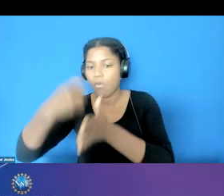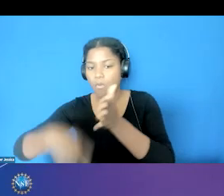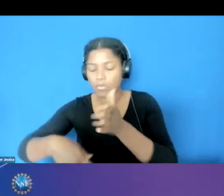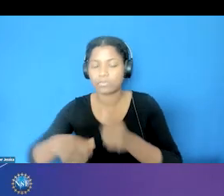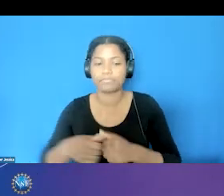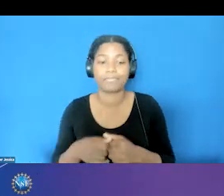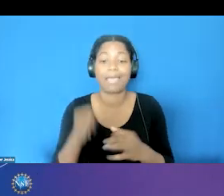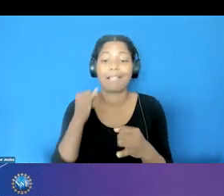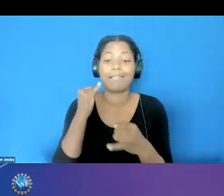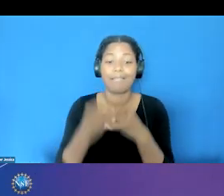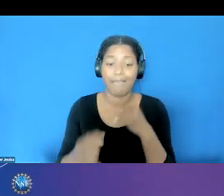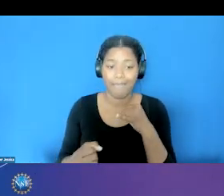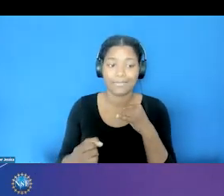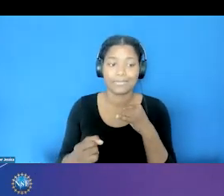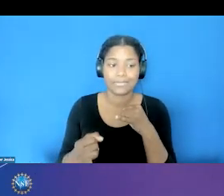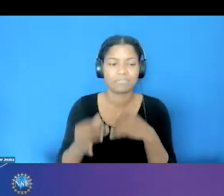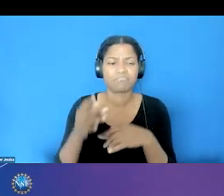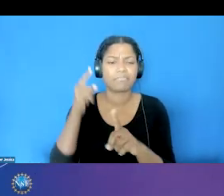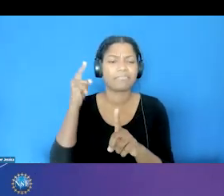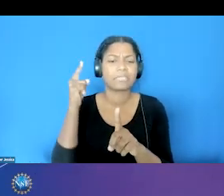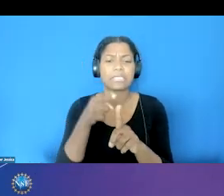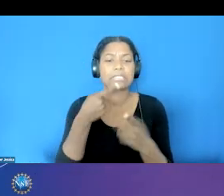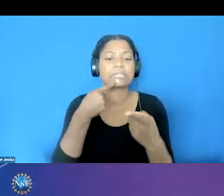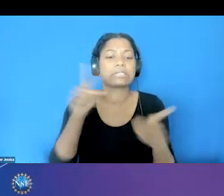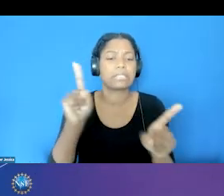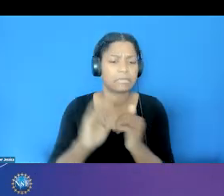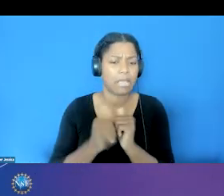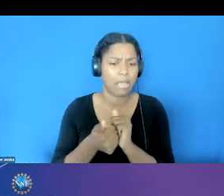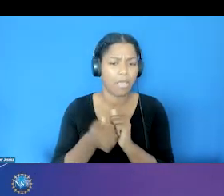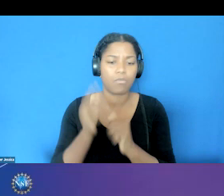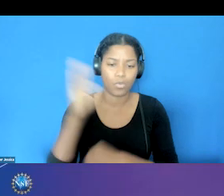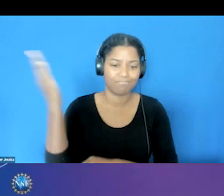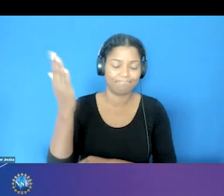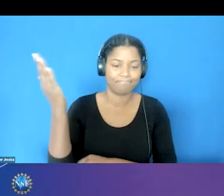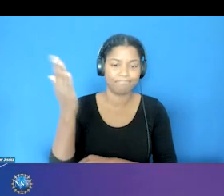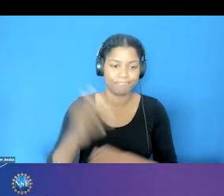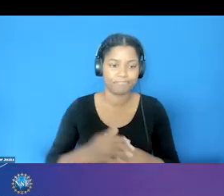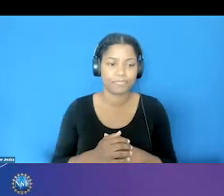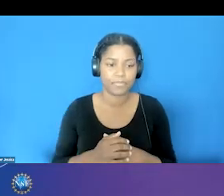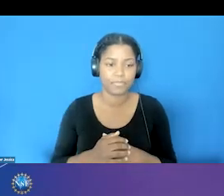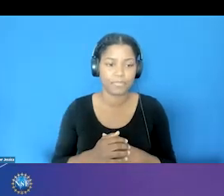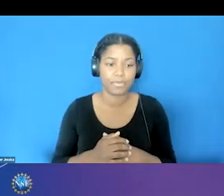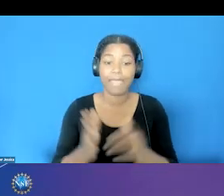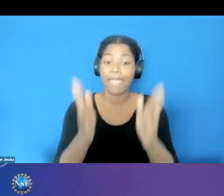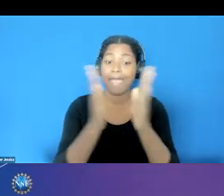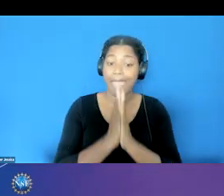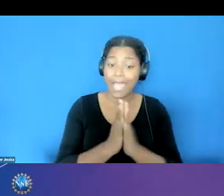Lastly, we'll wrap up with your Keys to Success. And this is our slogan, "Ask Early, Ask Often!"